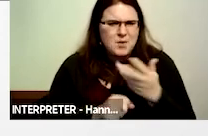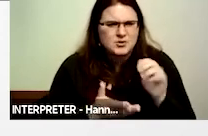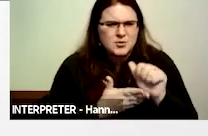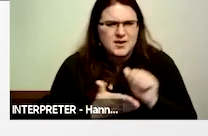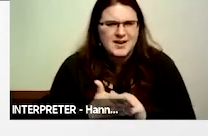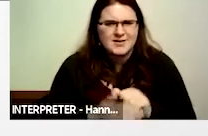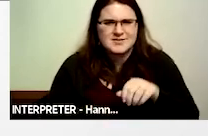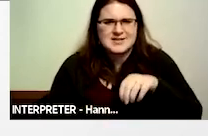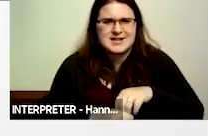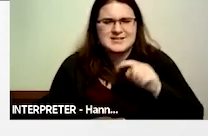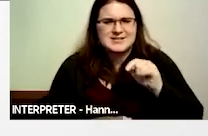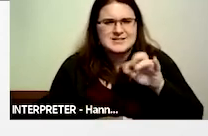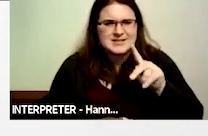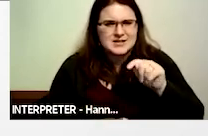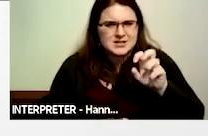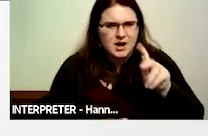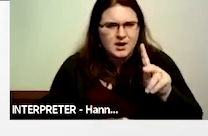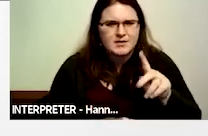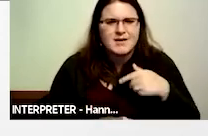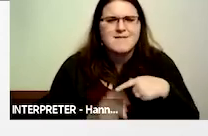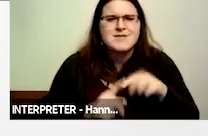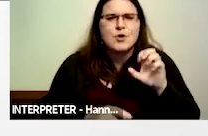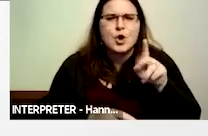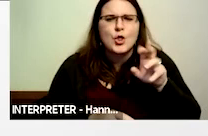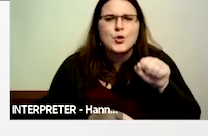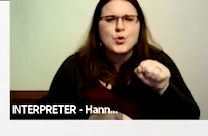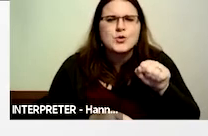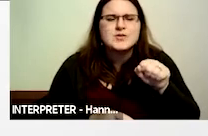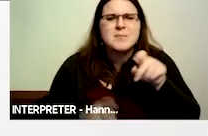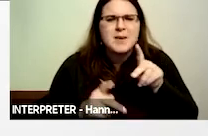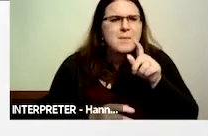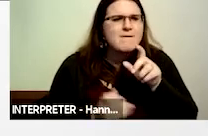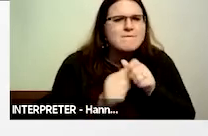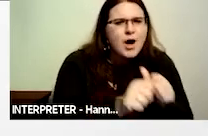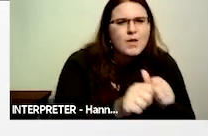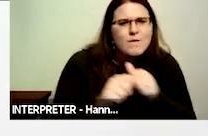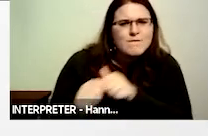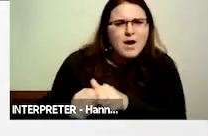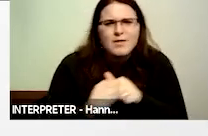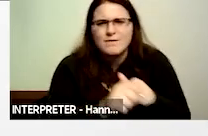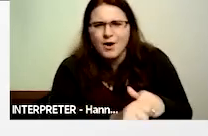clues in those different accounts to actually, you know, find the things that are part of the answer